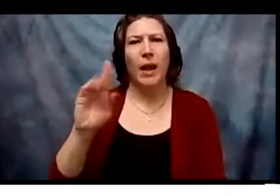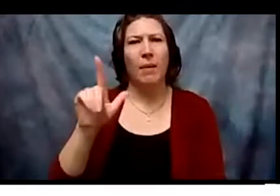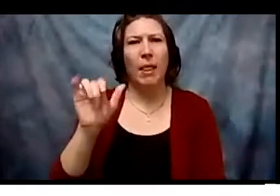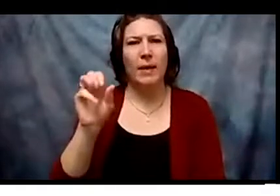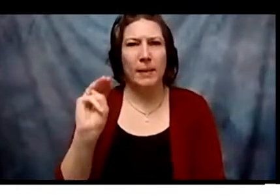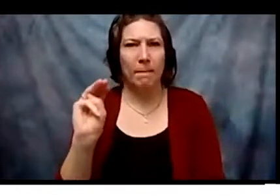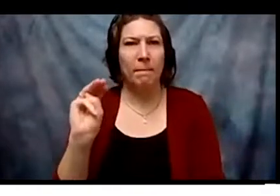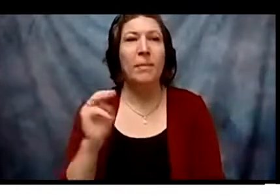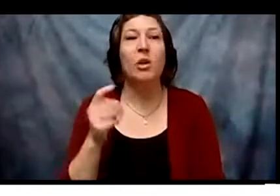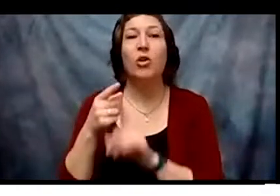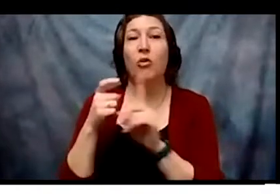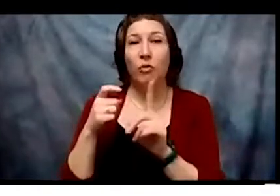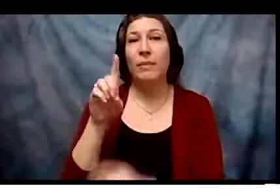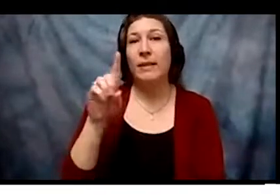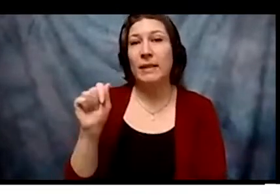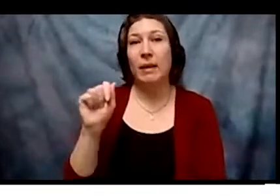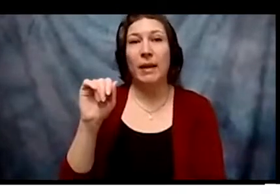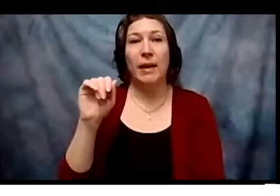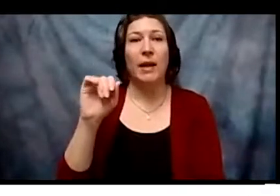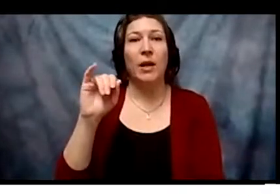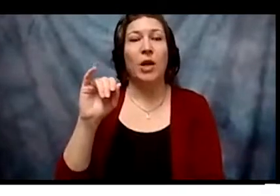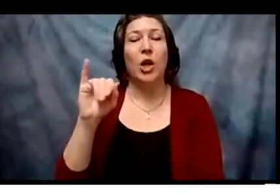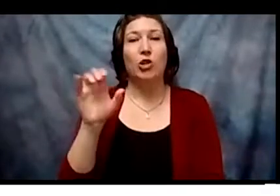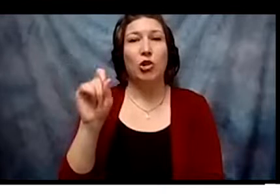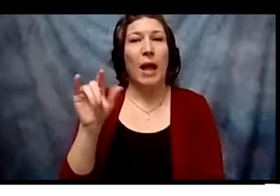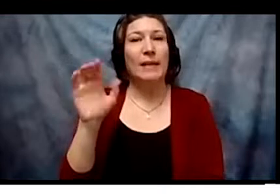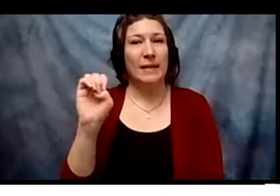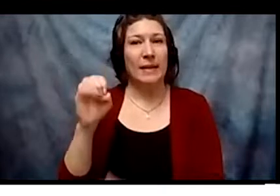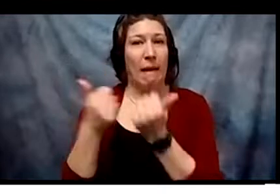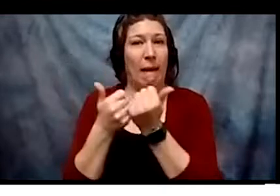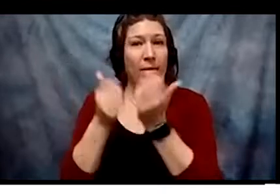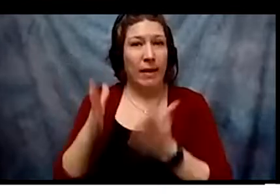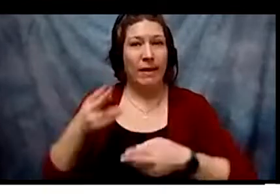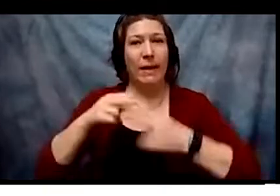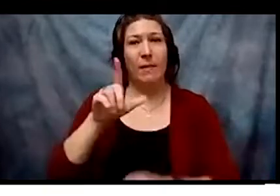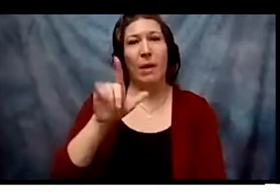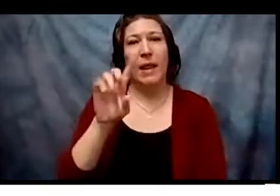justice advocates, Lydia X. Z. Brown for today and we adapted their words